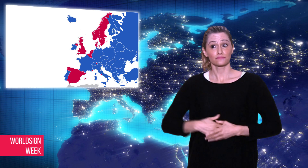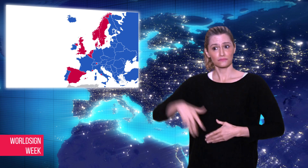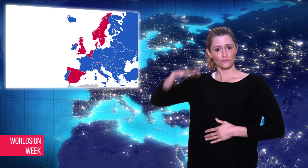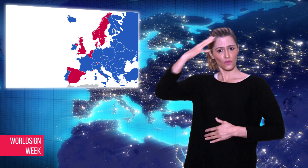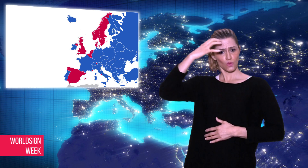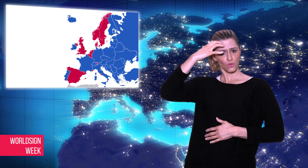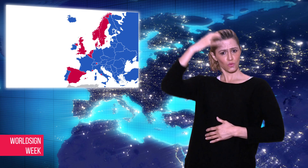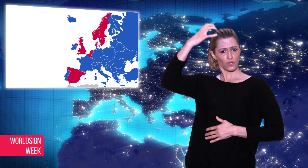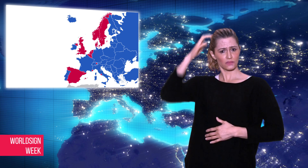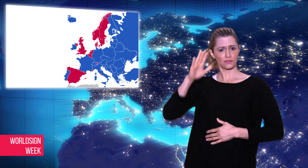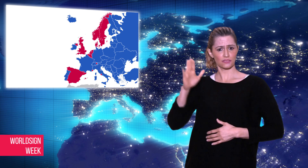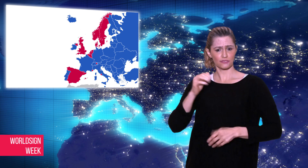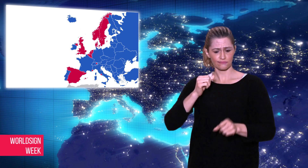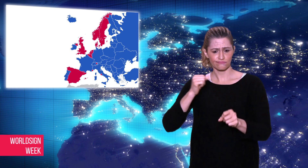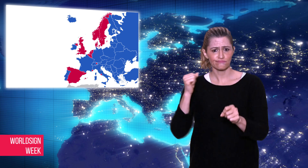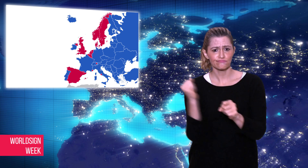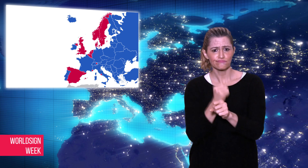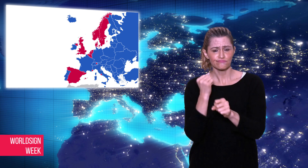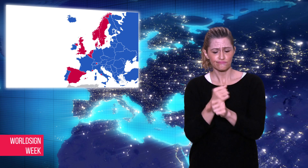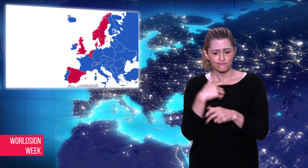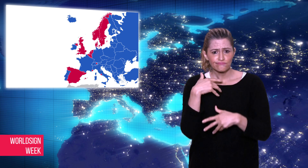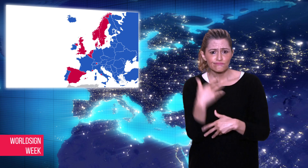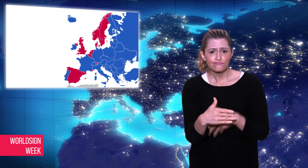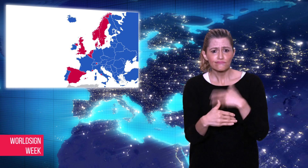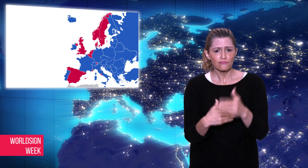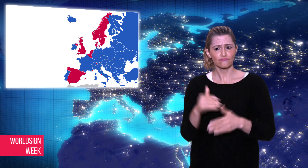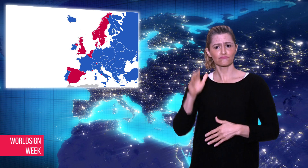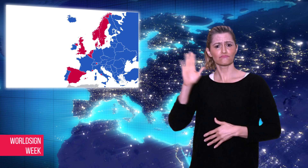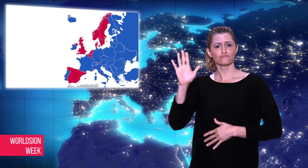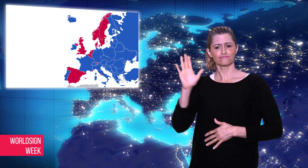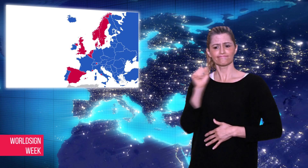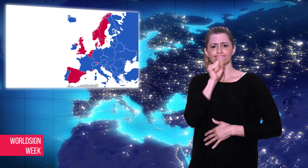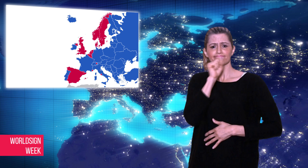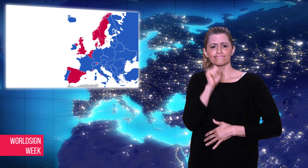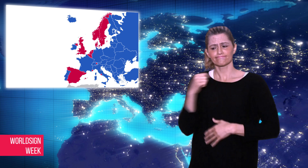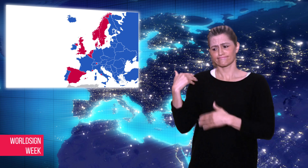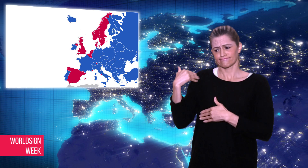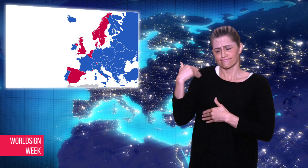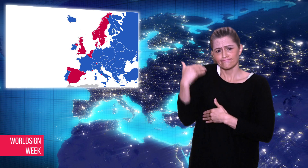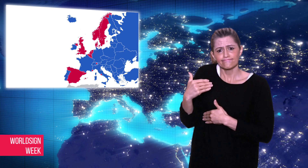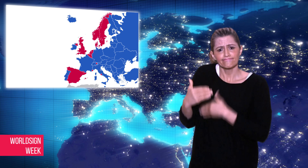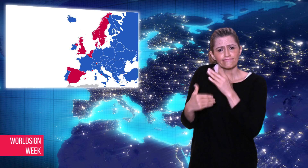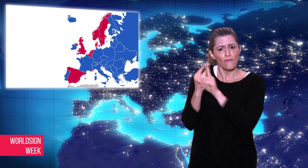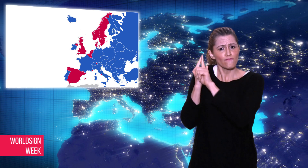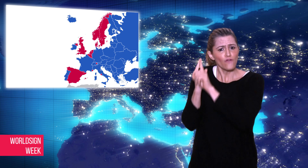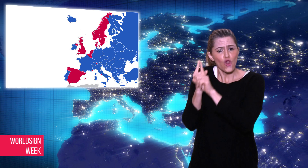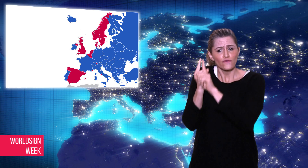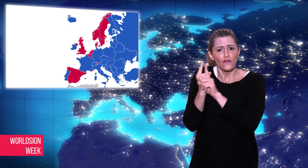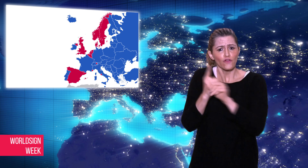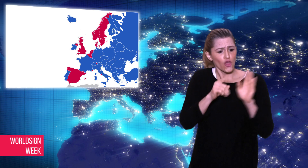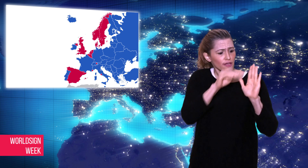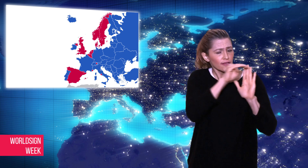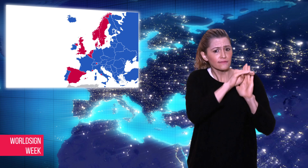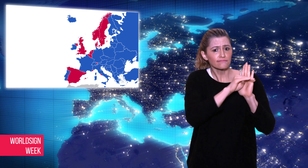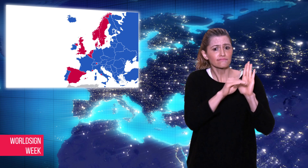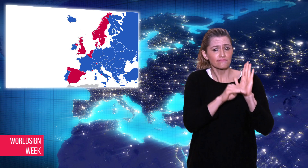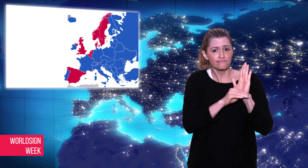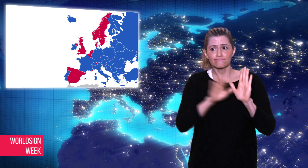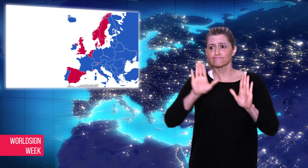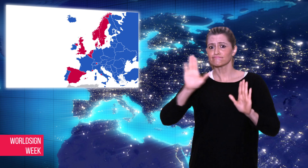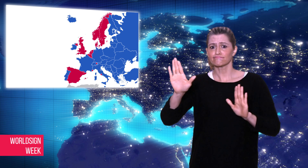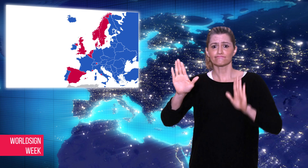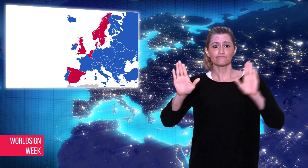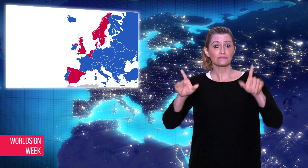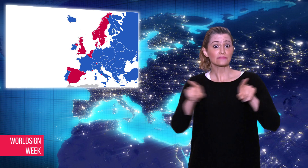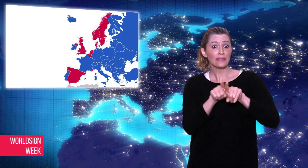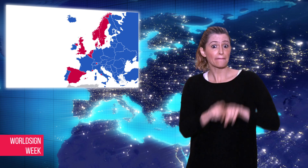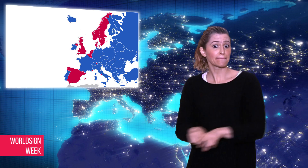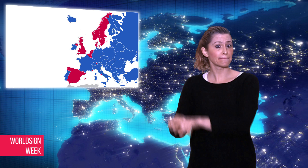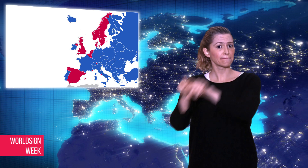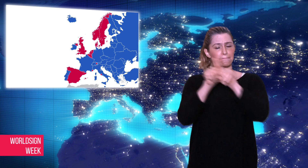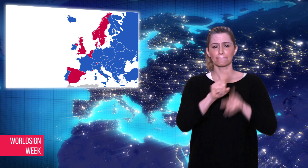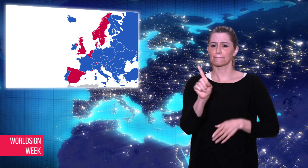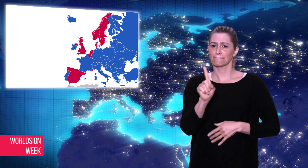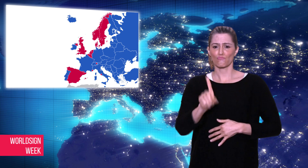Luxembourg. The royal duties and traditions vary